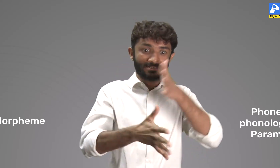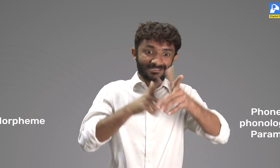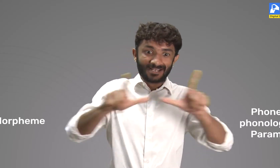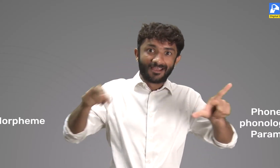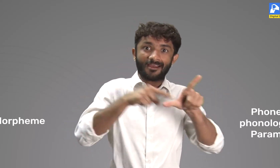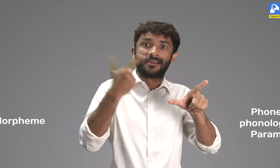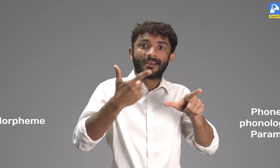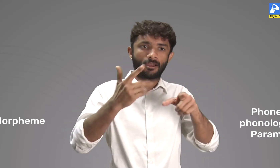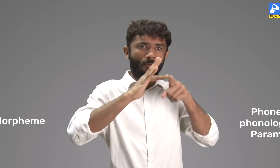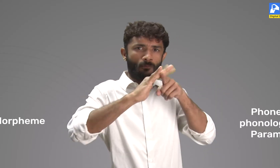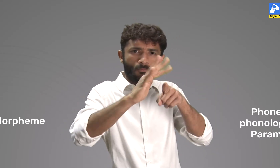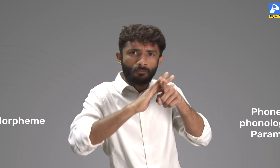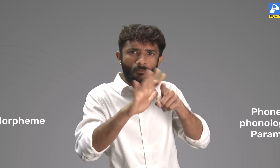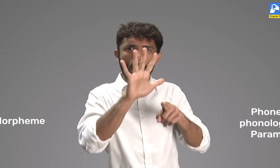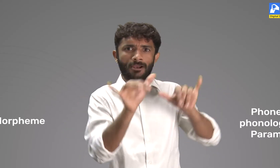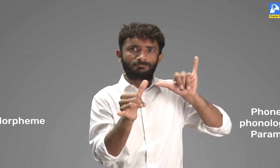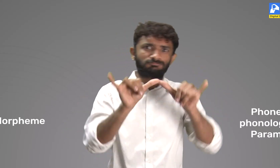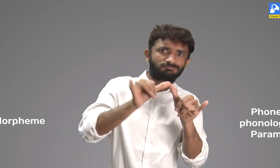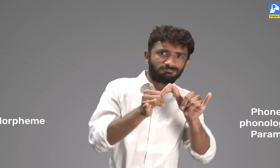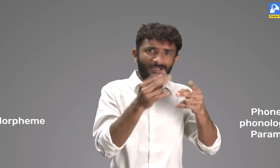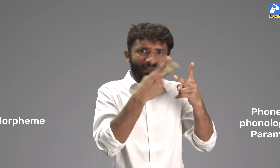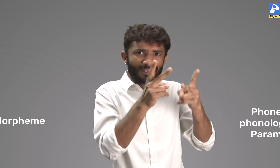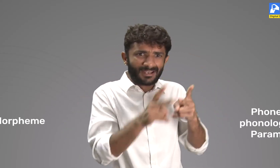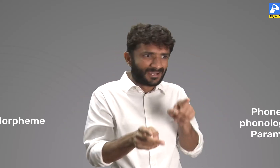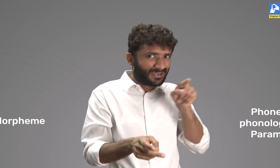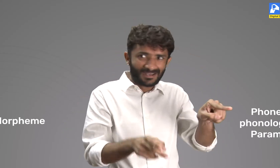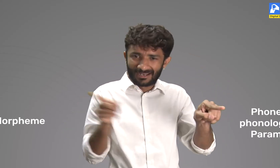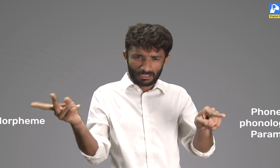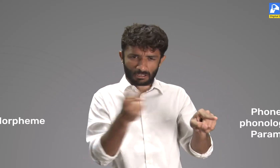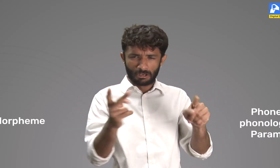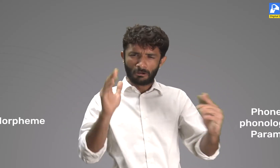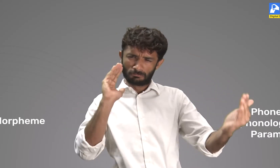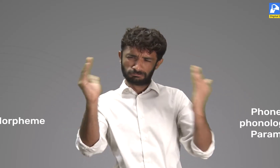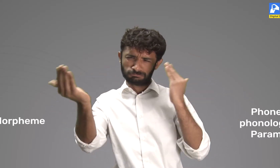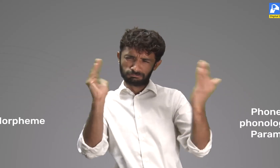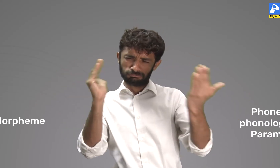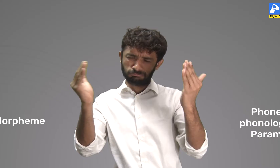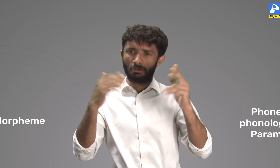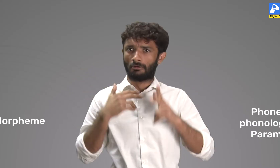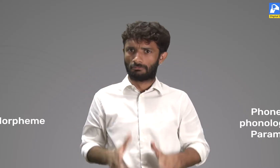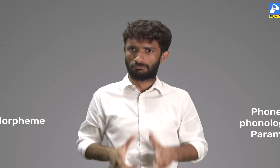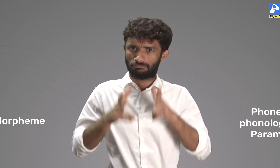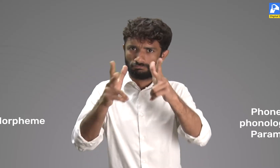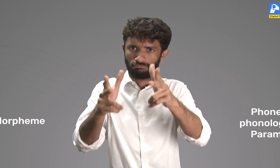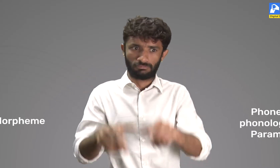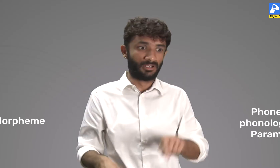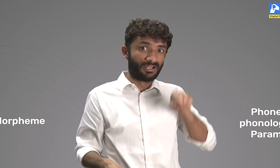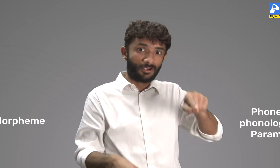In ISL, five phonological parameters are present, and we will compare these with morphemes.